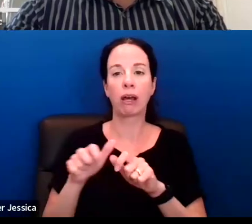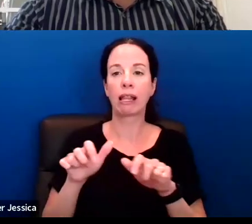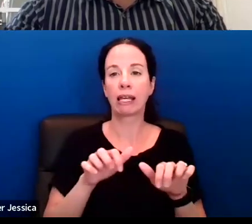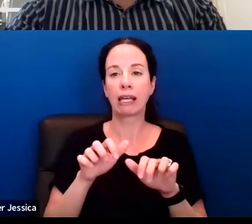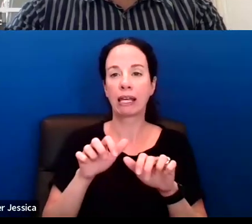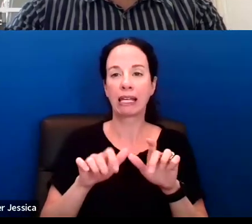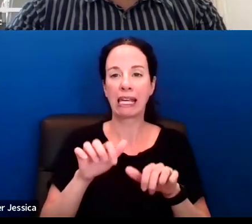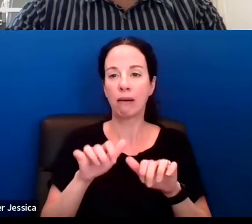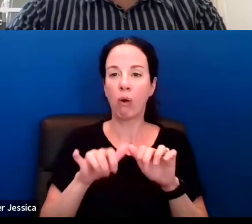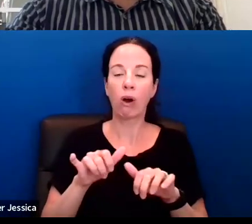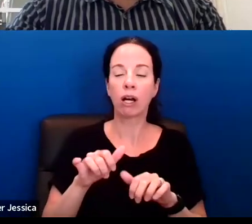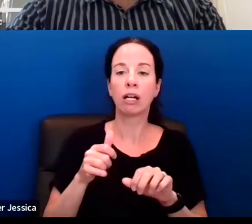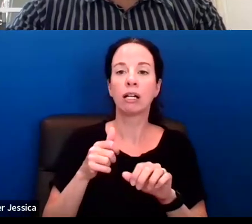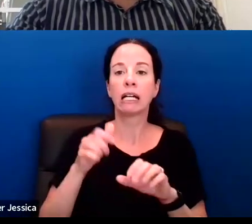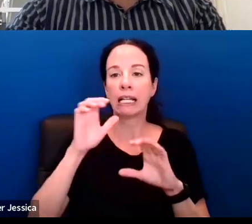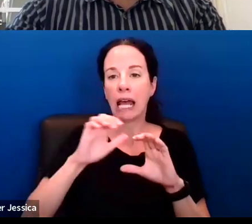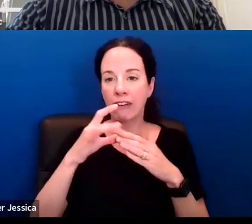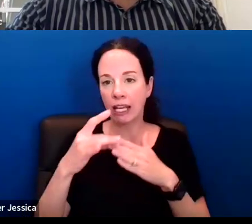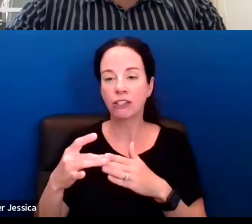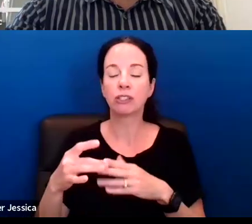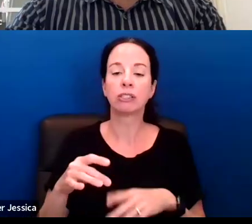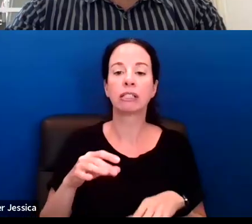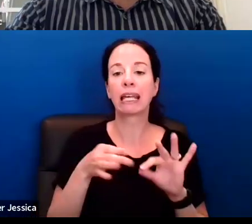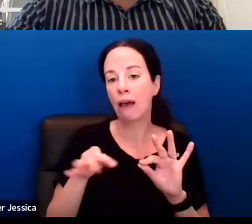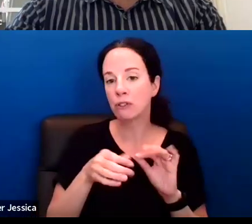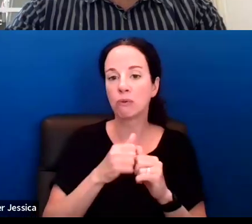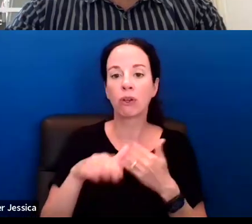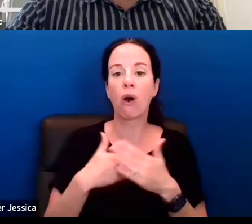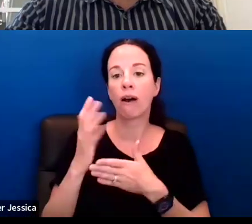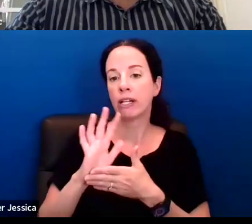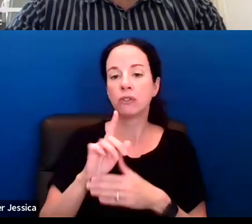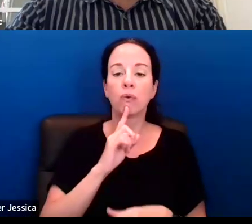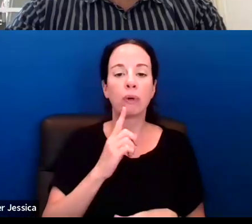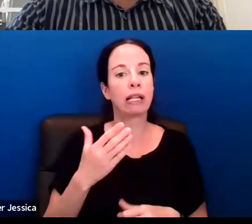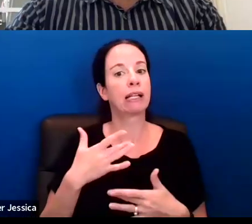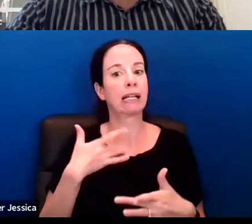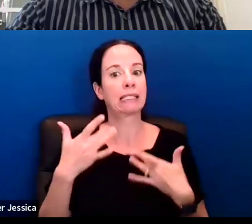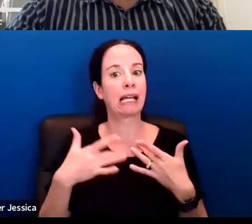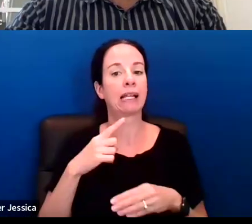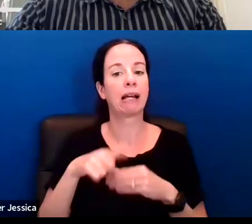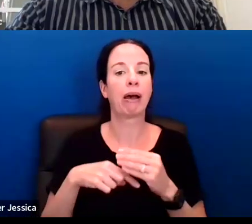captions on all videos, so I'm really excited about the upgraded accessibility that's important